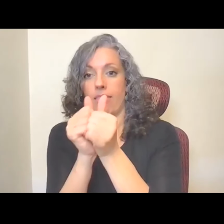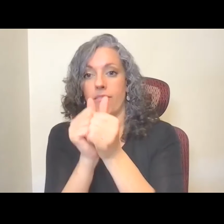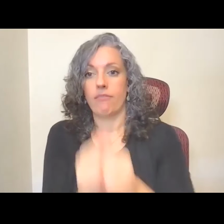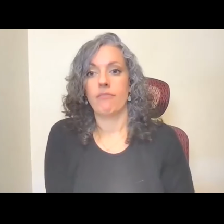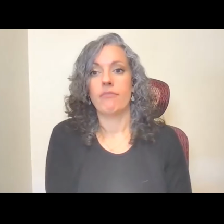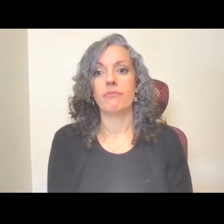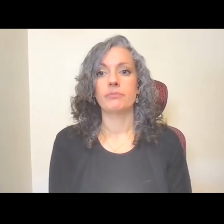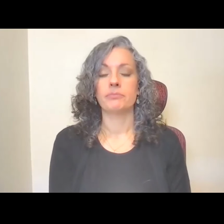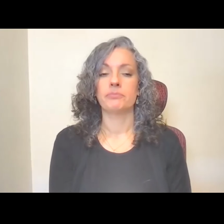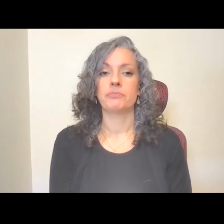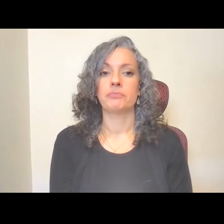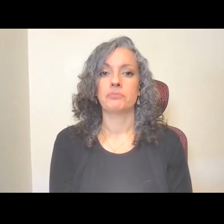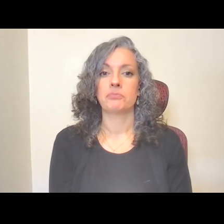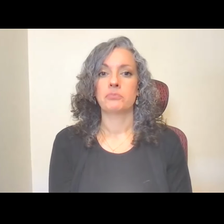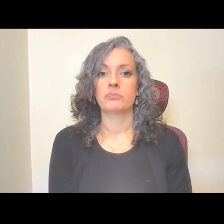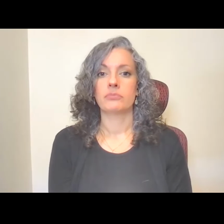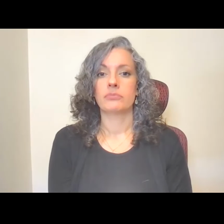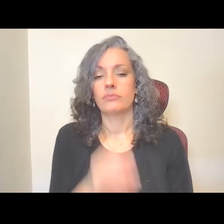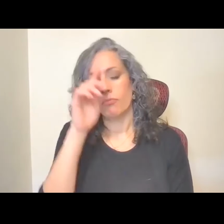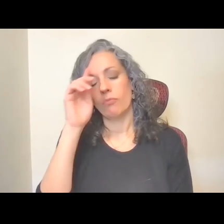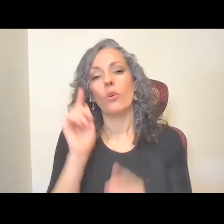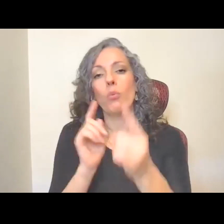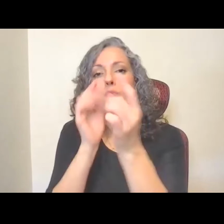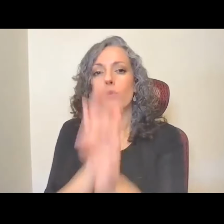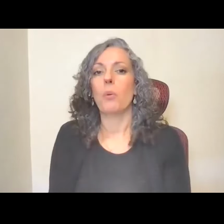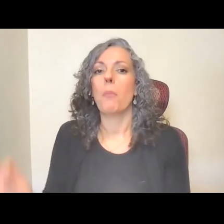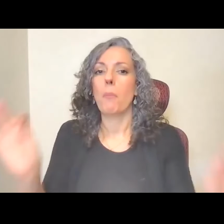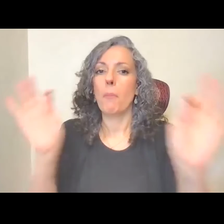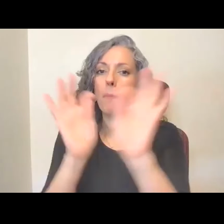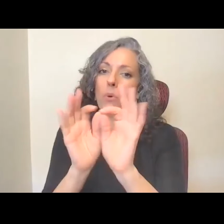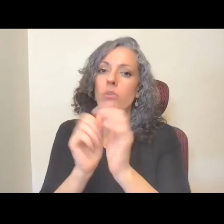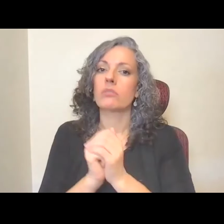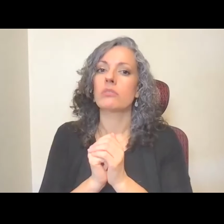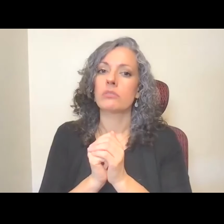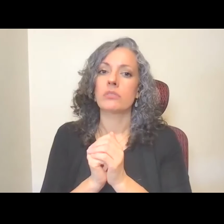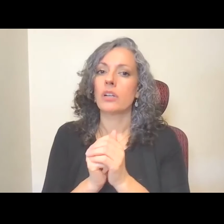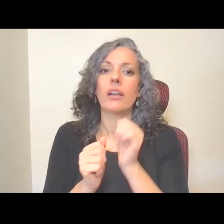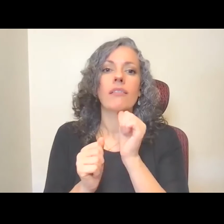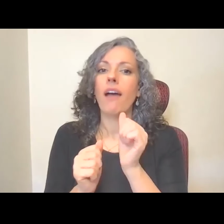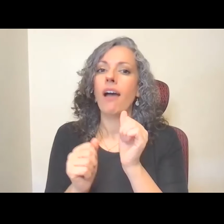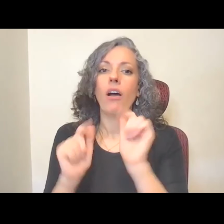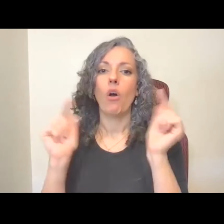And one important thing is still not all designers are familiar with those kind of things, like color